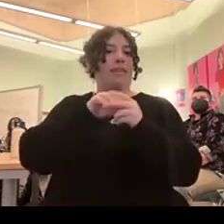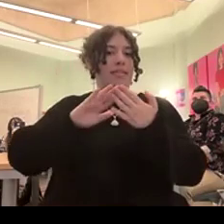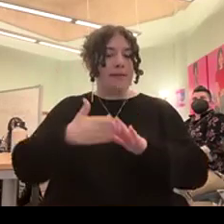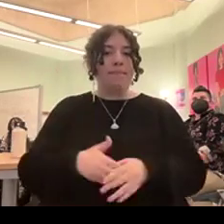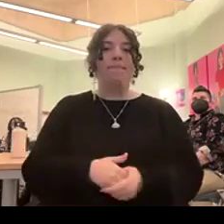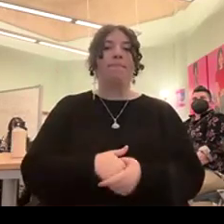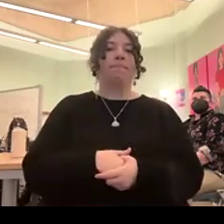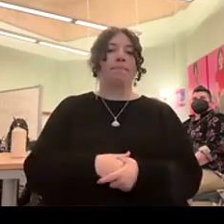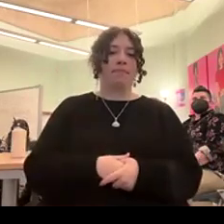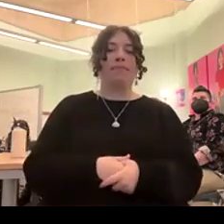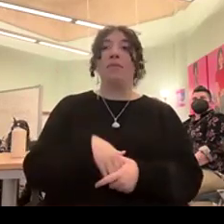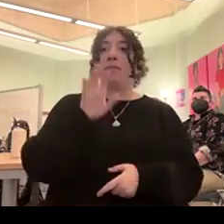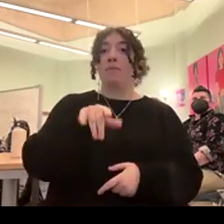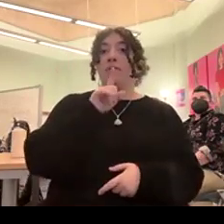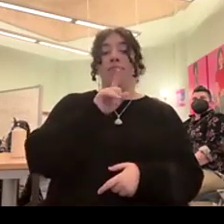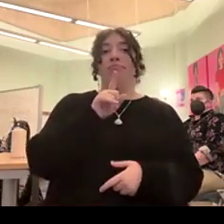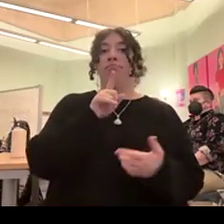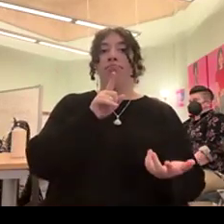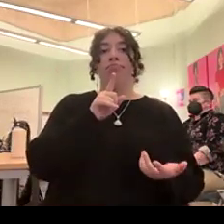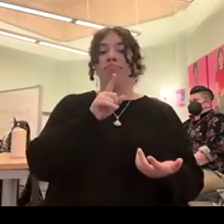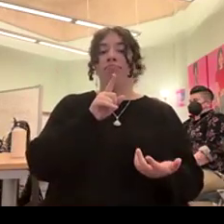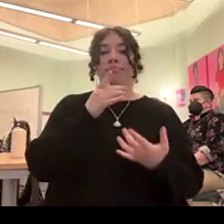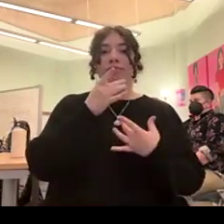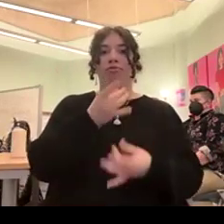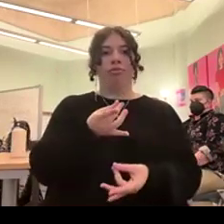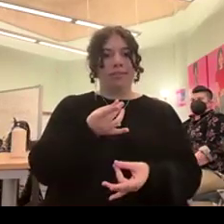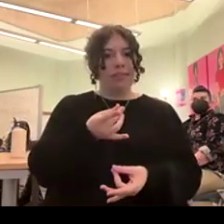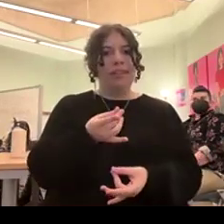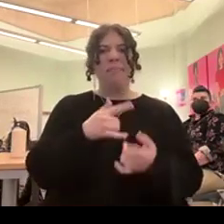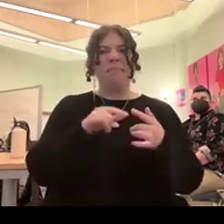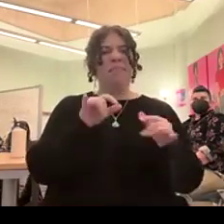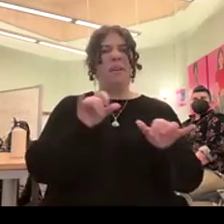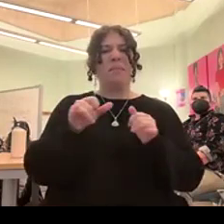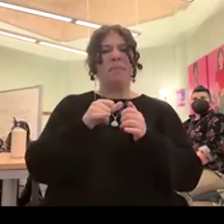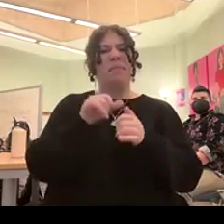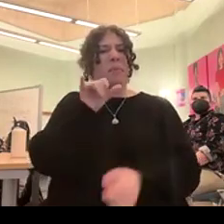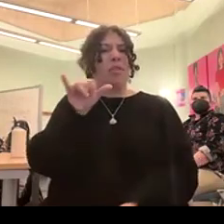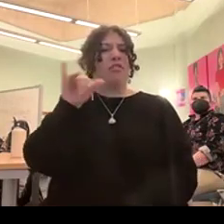practice in the city. But yeah, so that has been interesting. It's been also, for me,